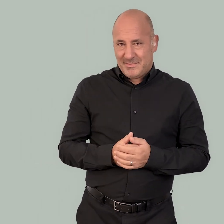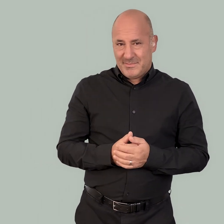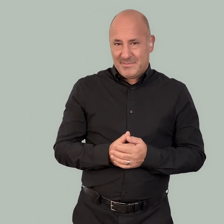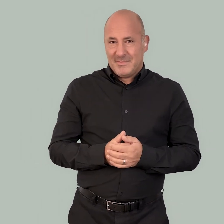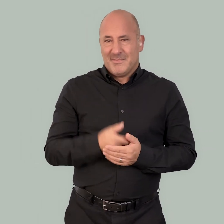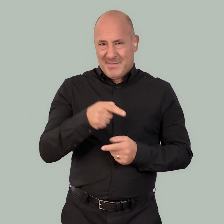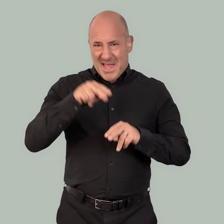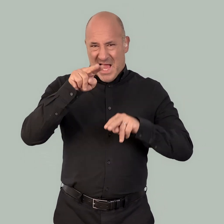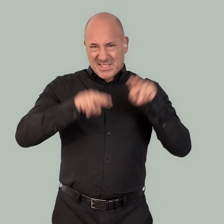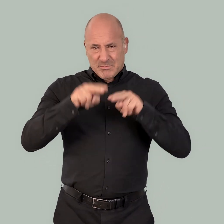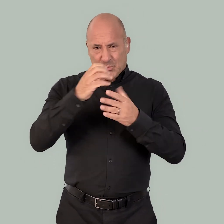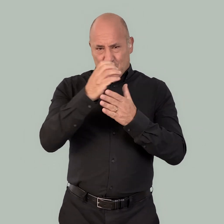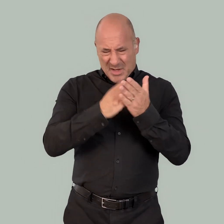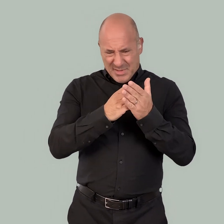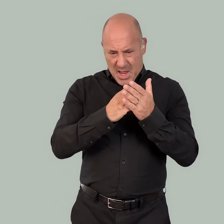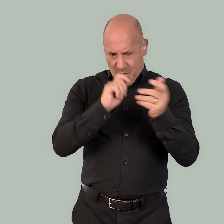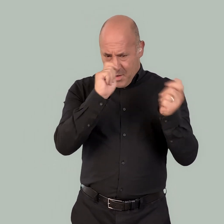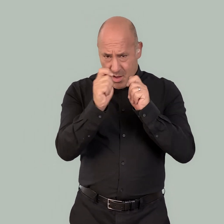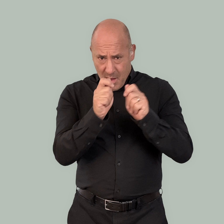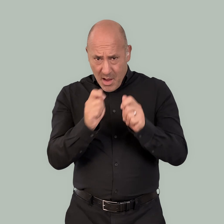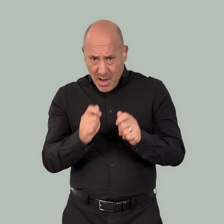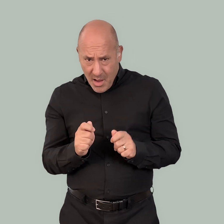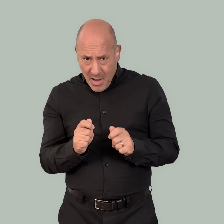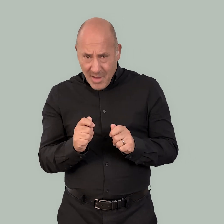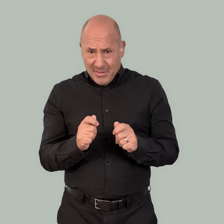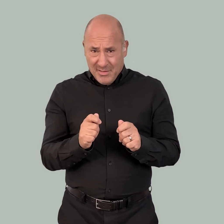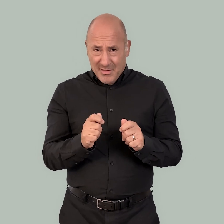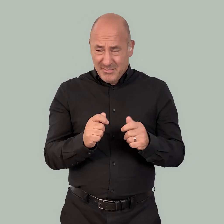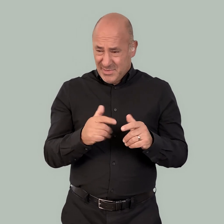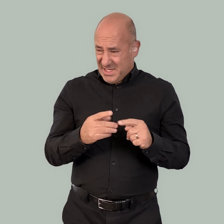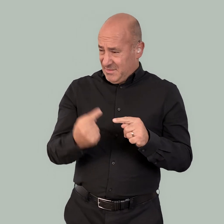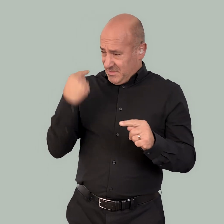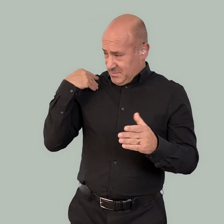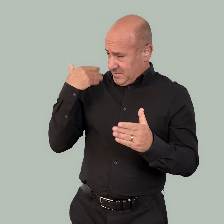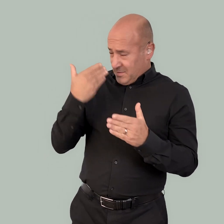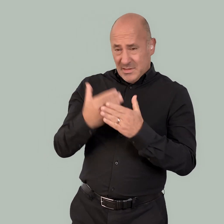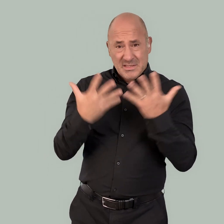It is now over a decade since the assessment criteria were designed